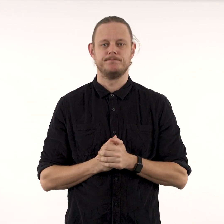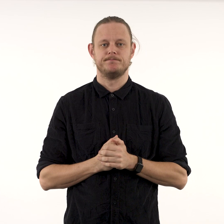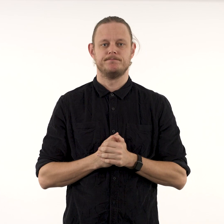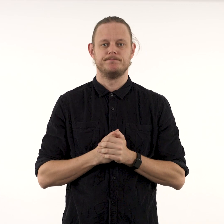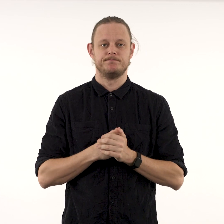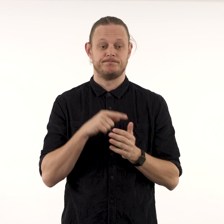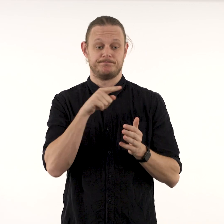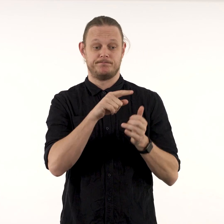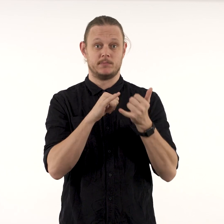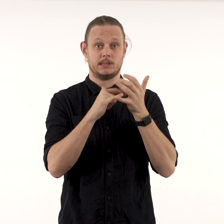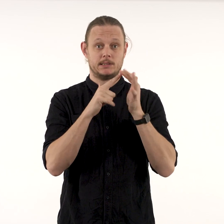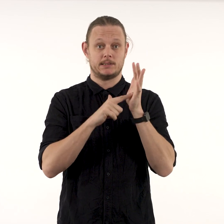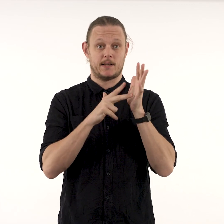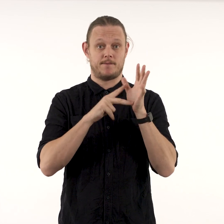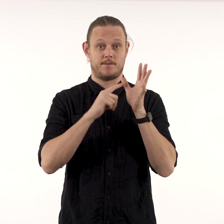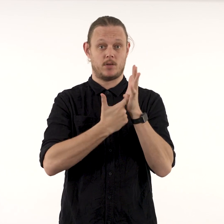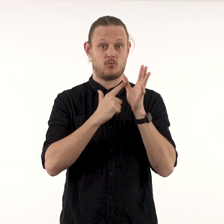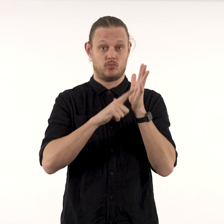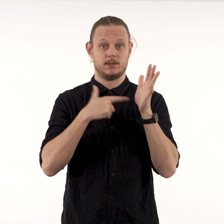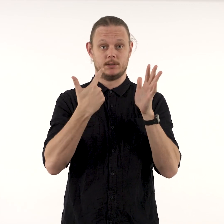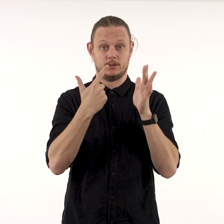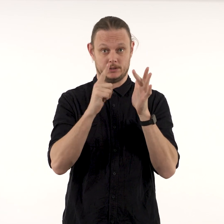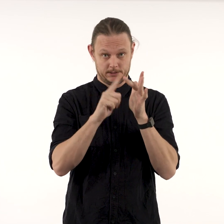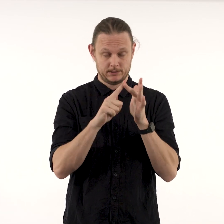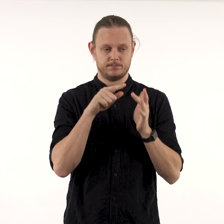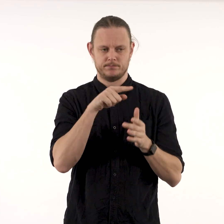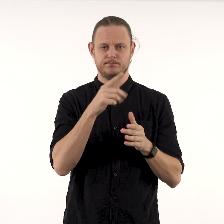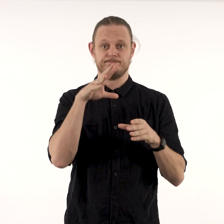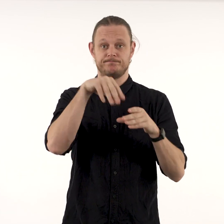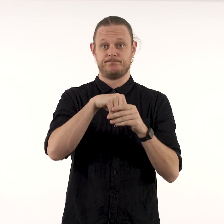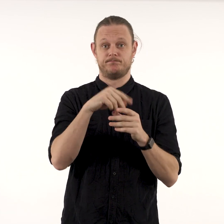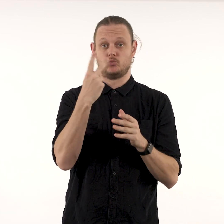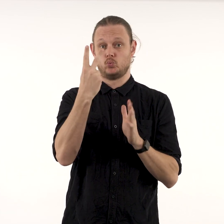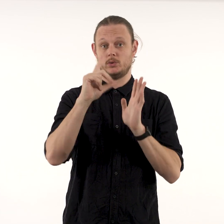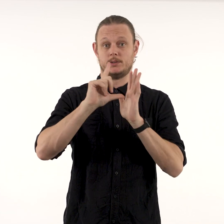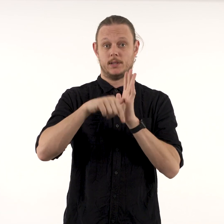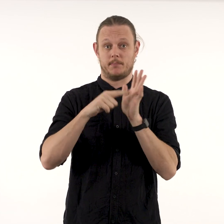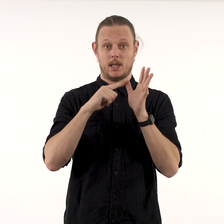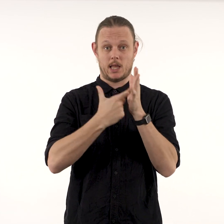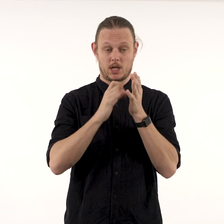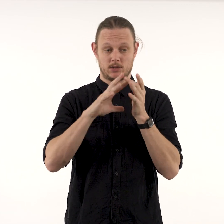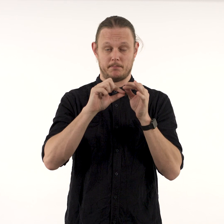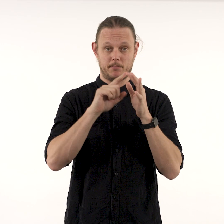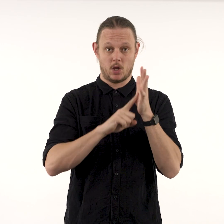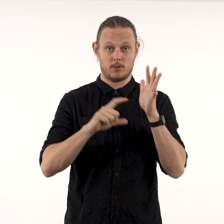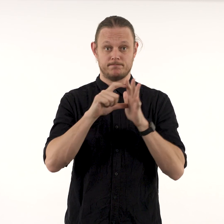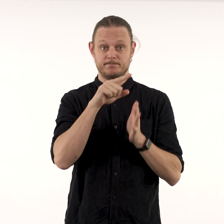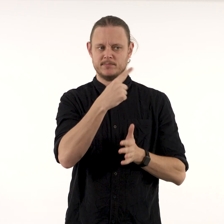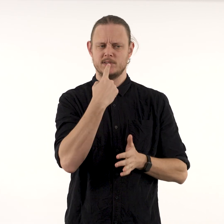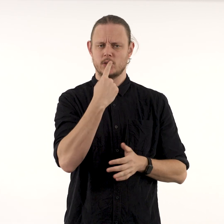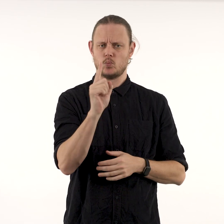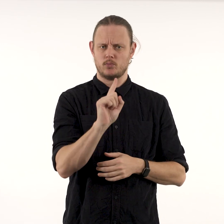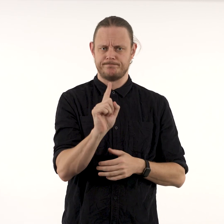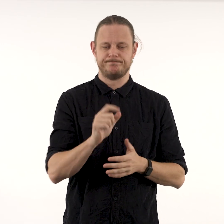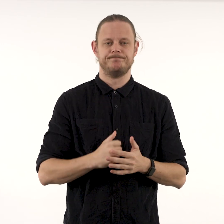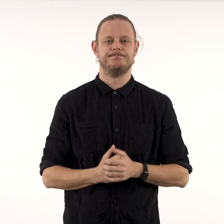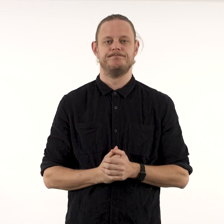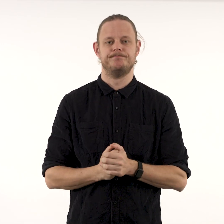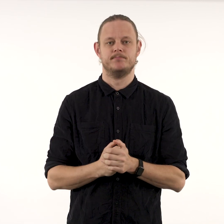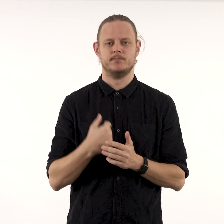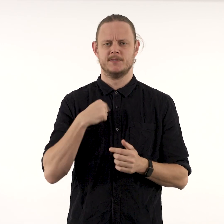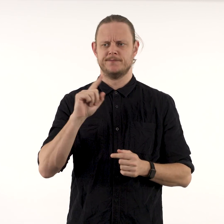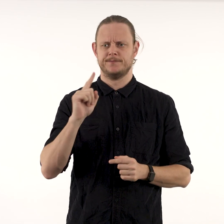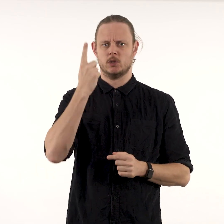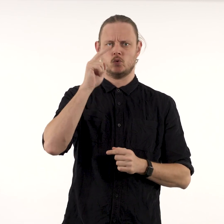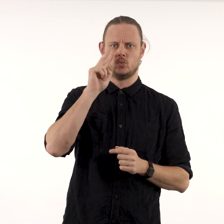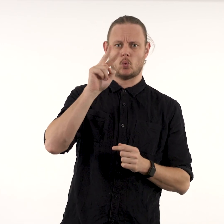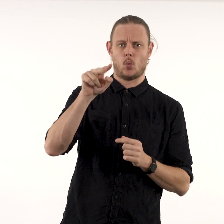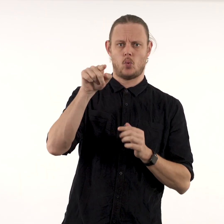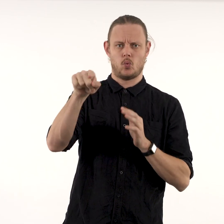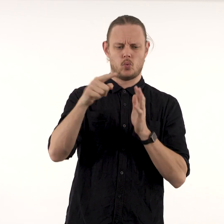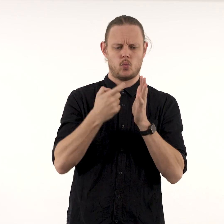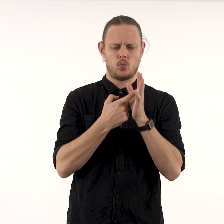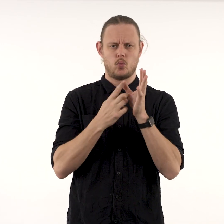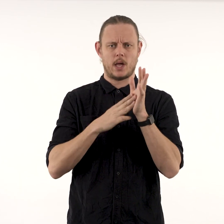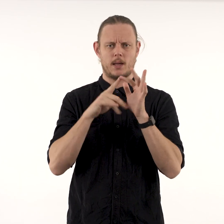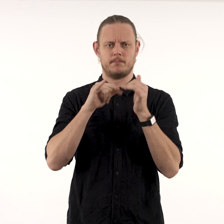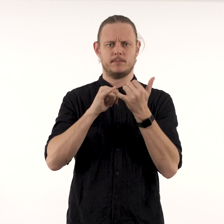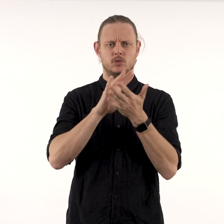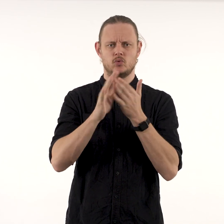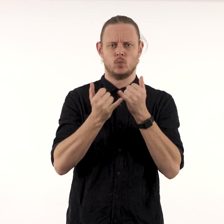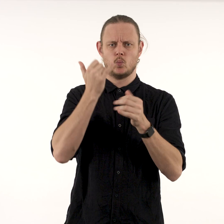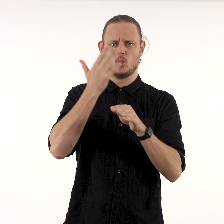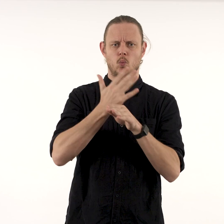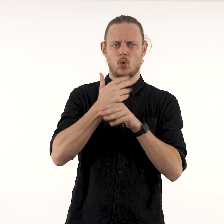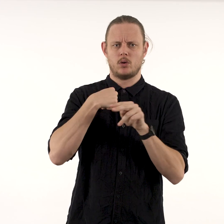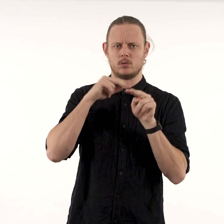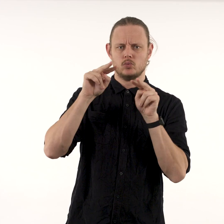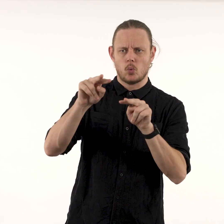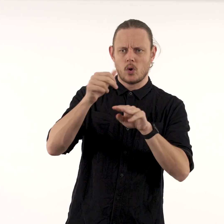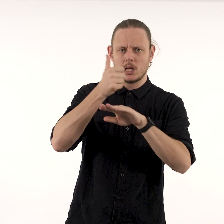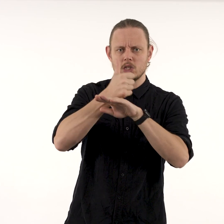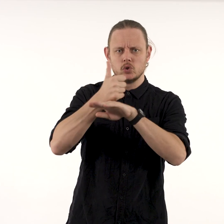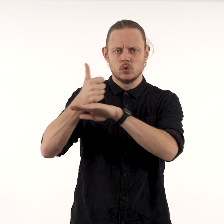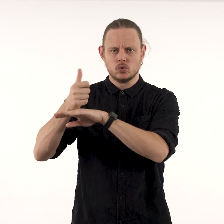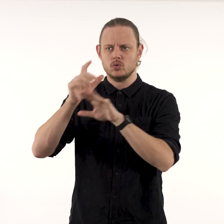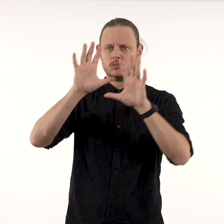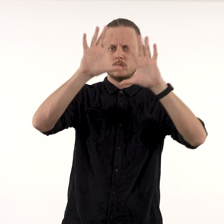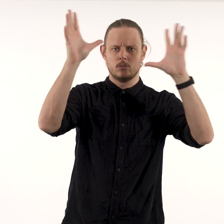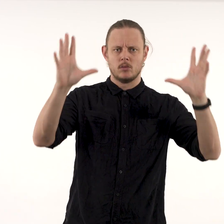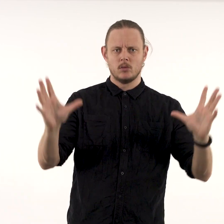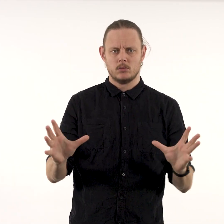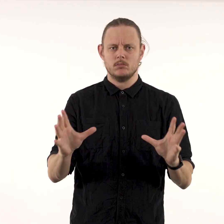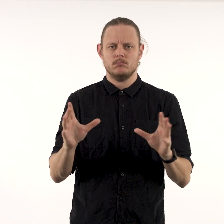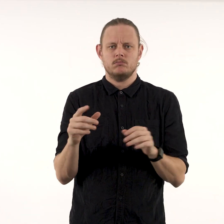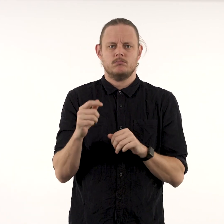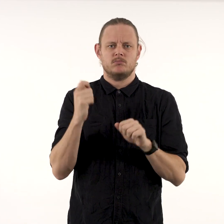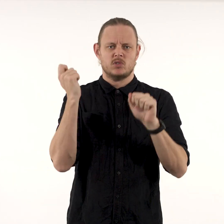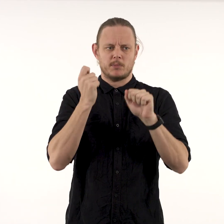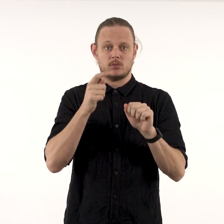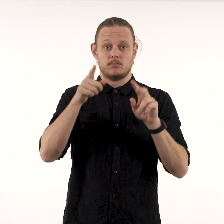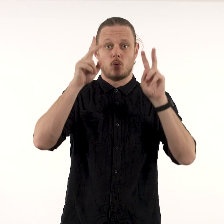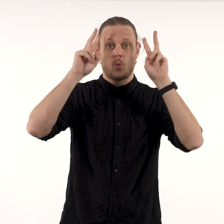Selvaraj is two-time Archibald finalist said: 'I first encountered Ramesh's work when I saw his installation of ceramic sculptures,